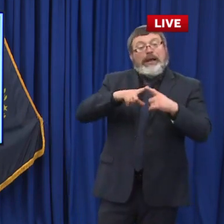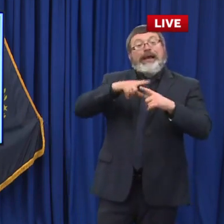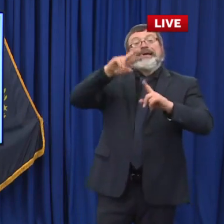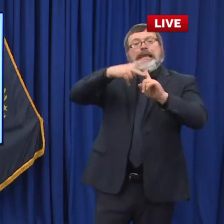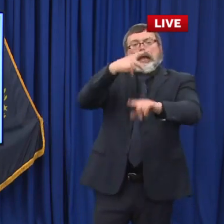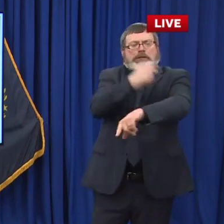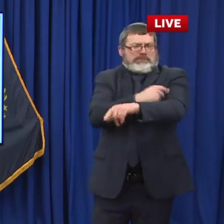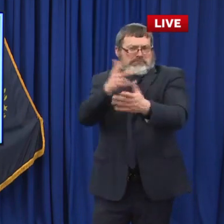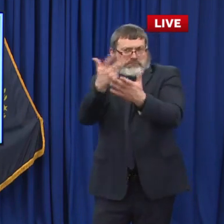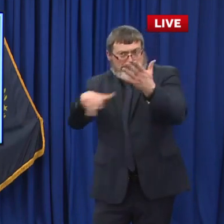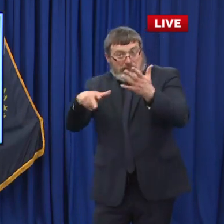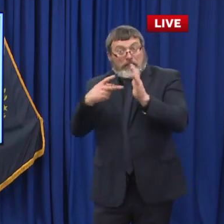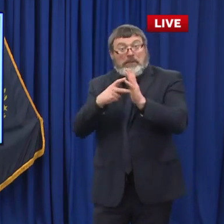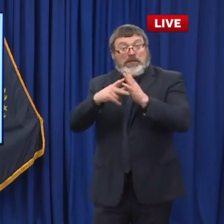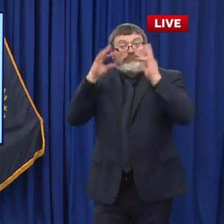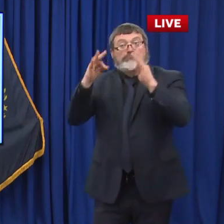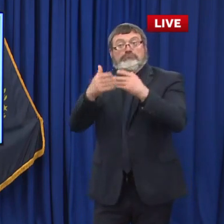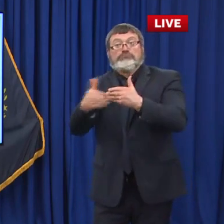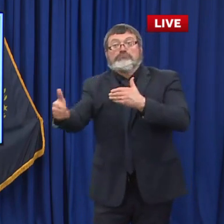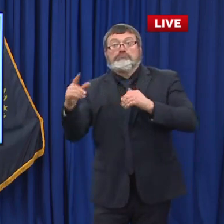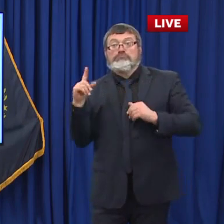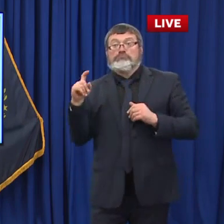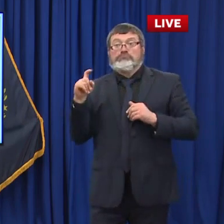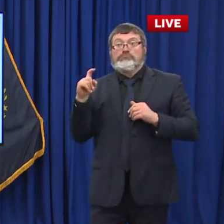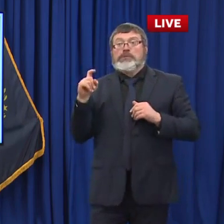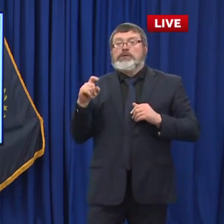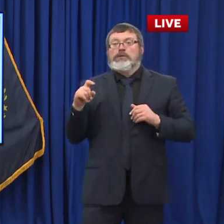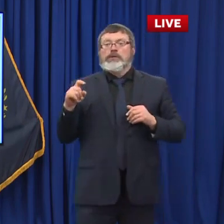IS INOCULATION IMMEDIATELY AFTER THE SECOND SHOT?